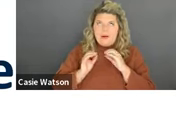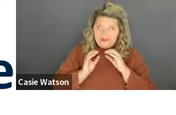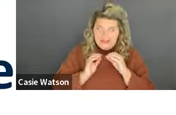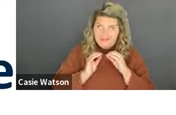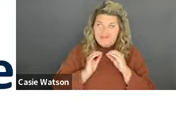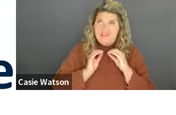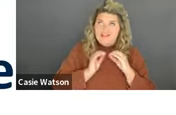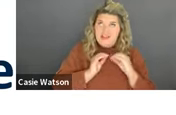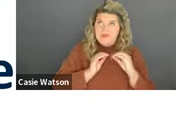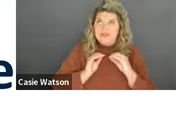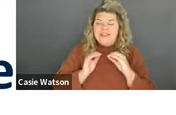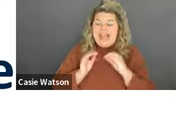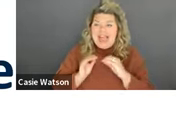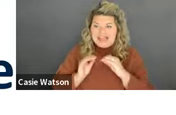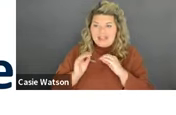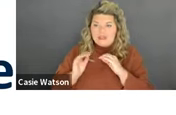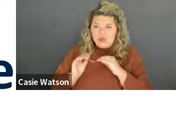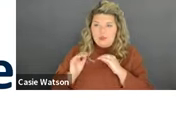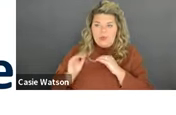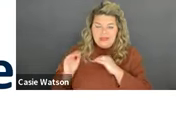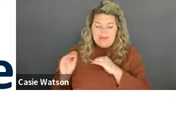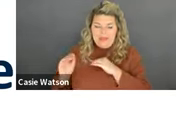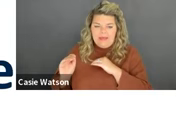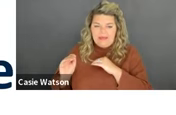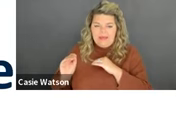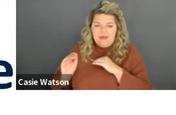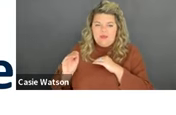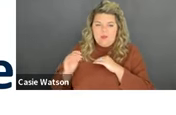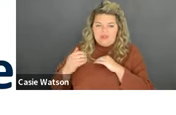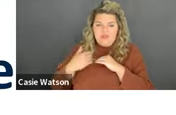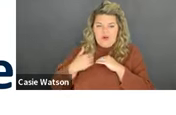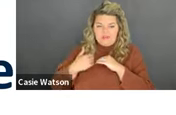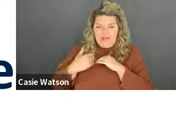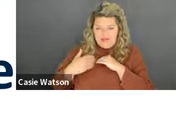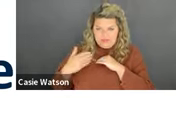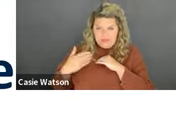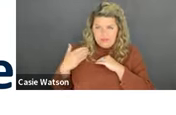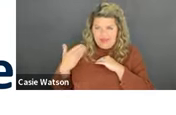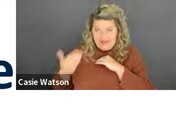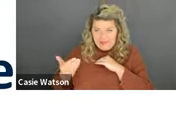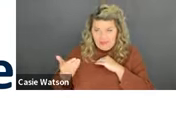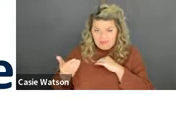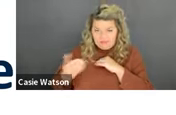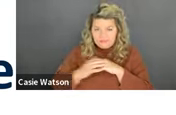or give the Deaf person access to multi pin, which the host has to enable.